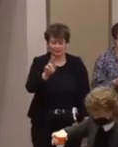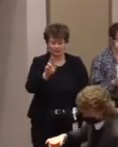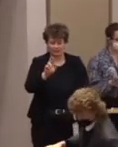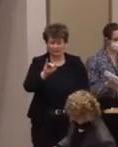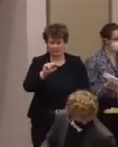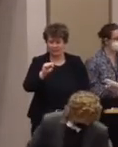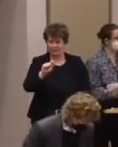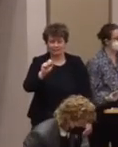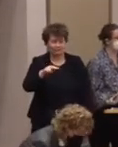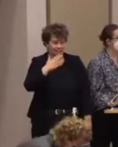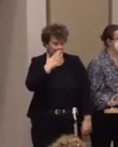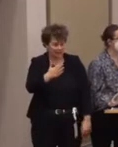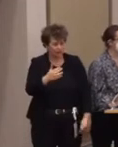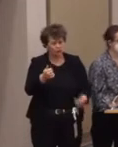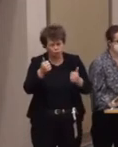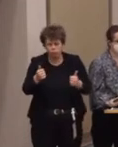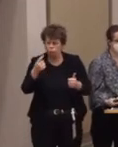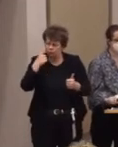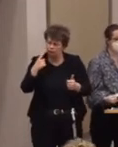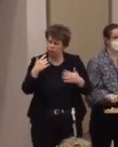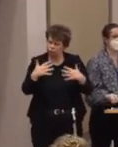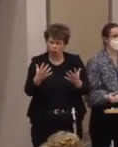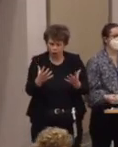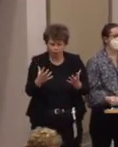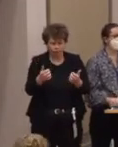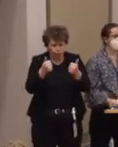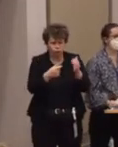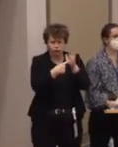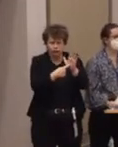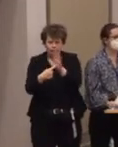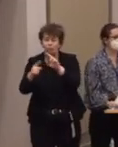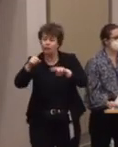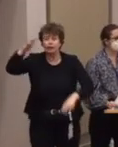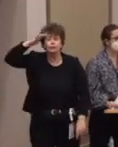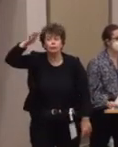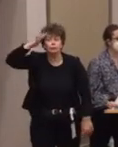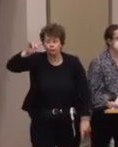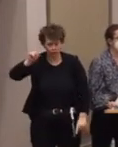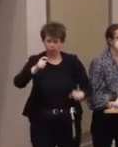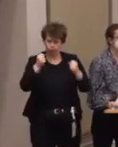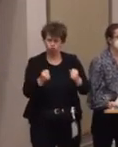think it's so great to have practical examples like that to share. I know a lot of our Q&A